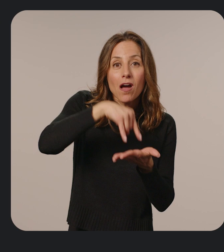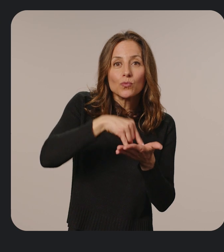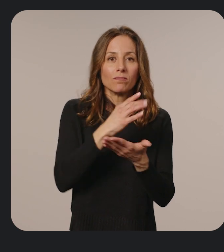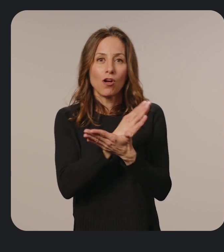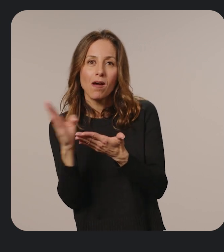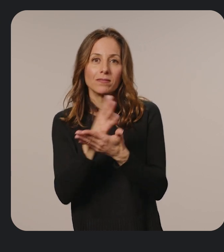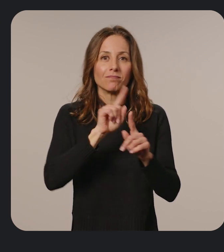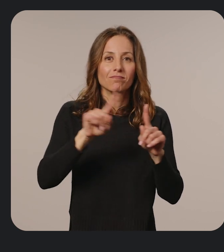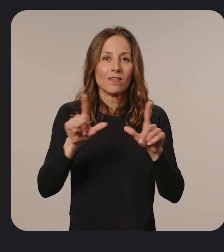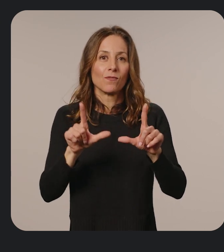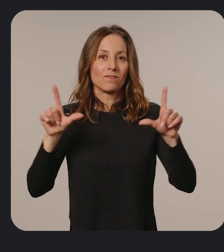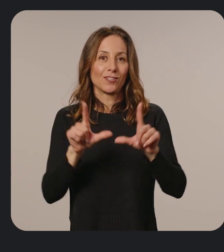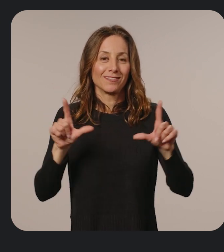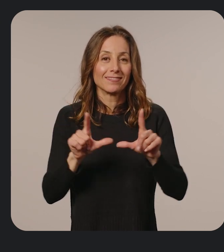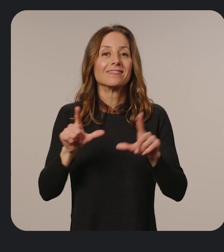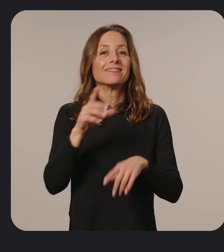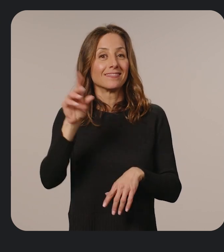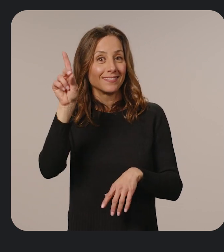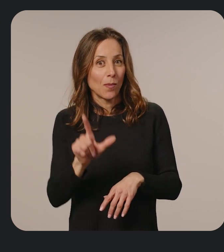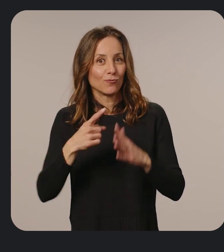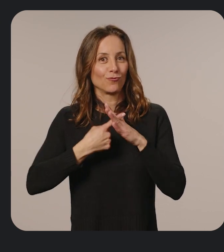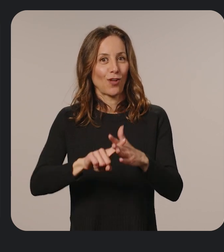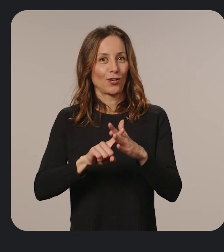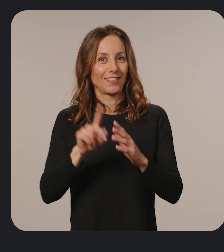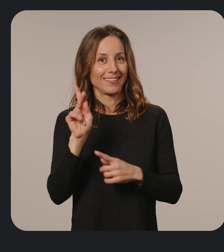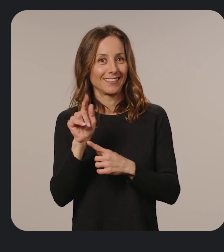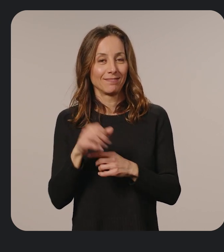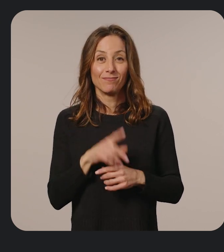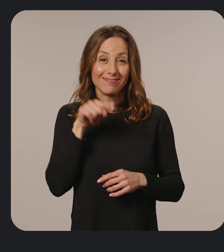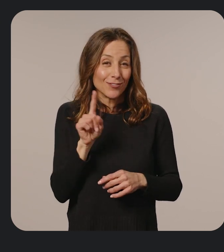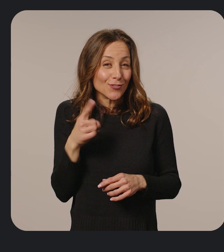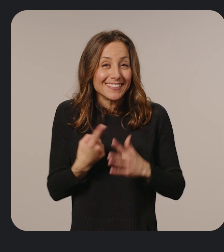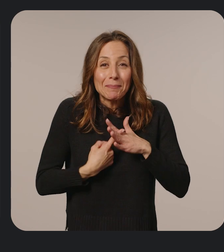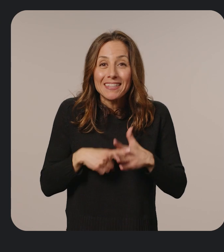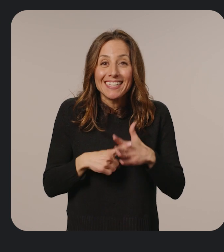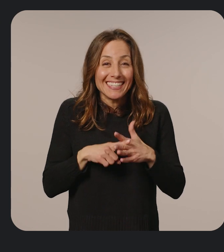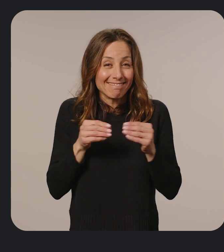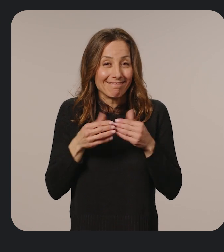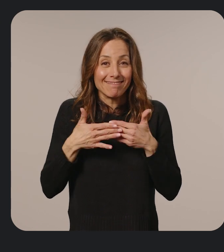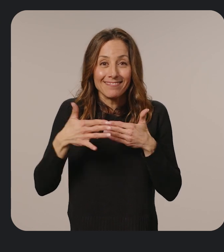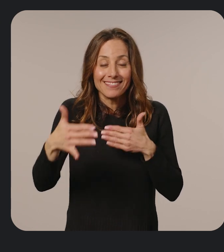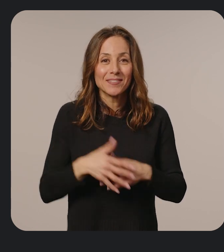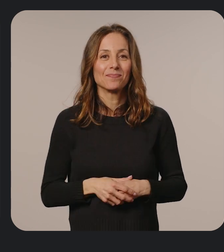to understand designing for Android across multiple form factors and to download starter kits.